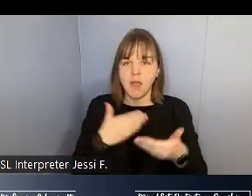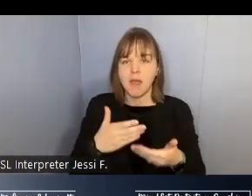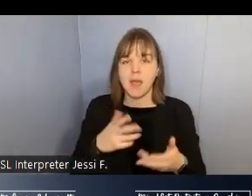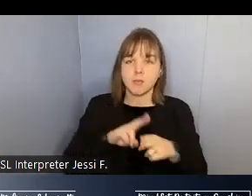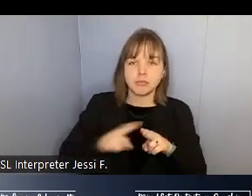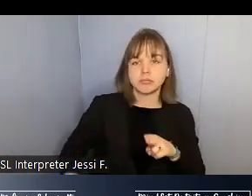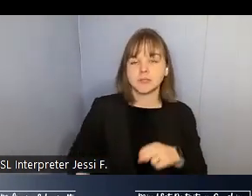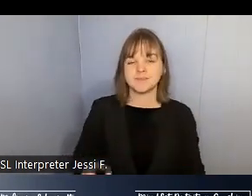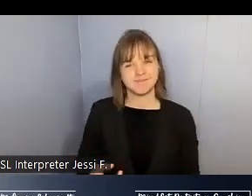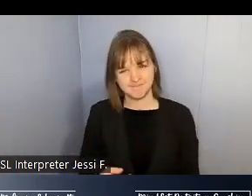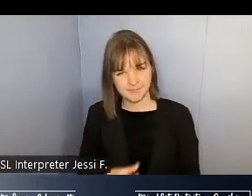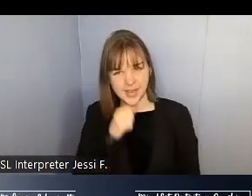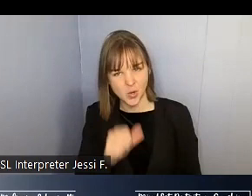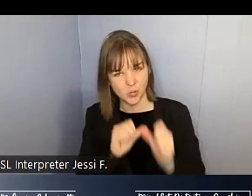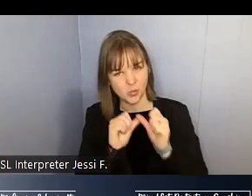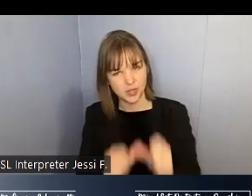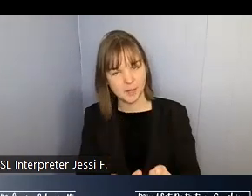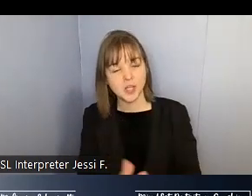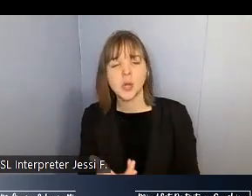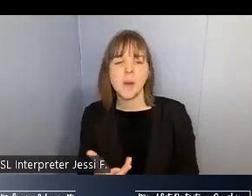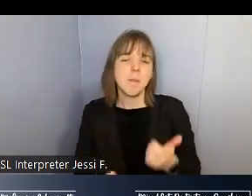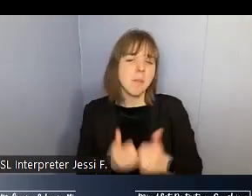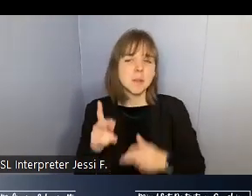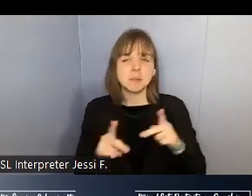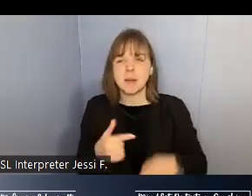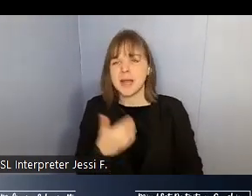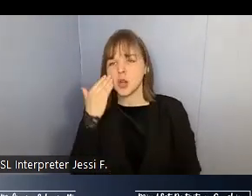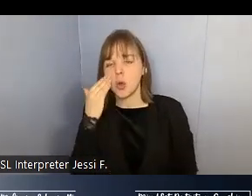And most people I have tried pretty much every fad diet